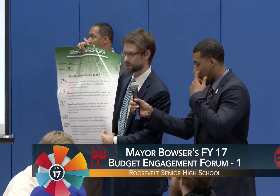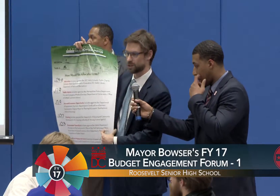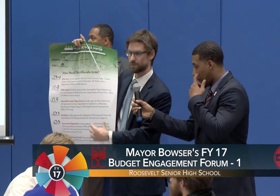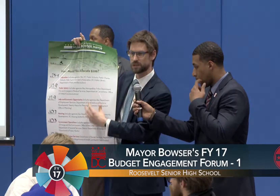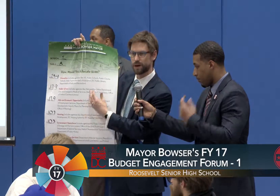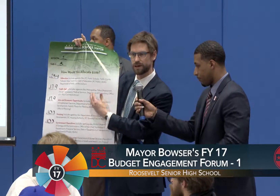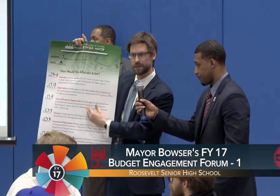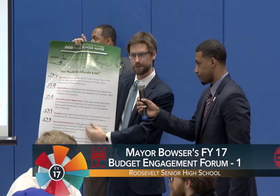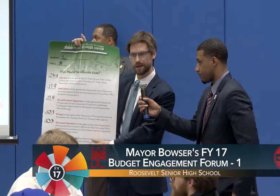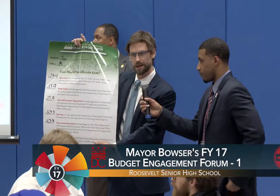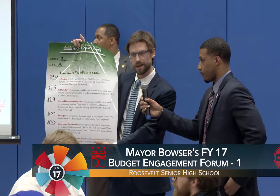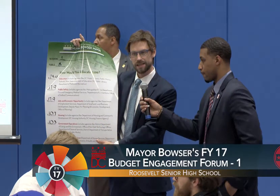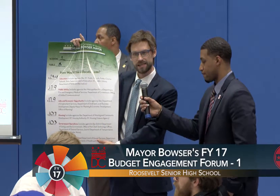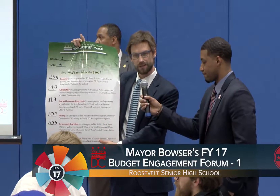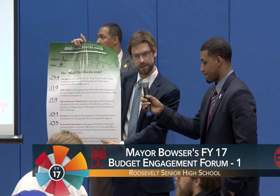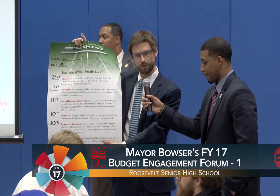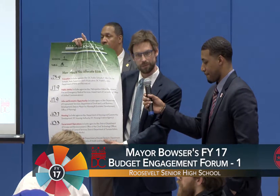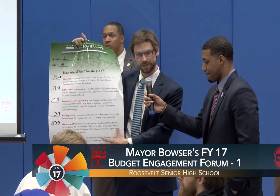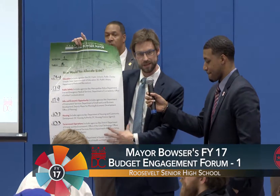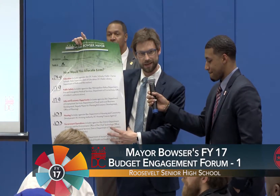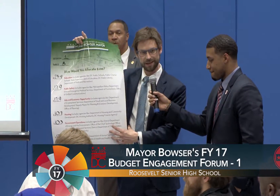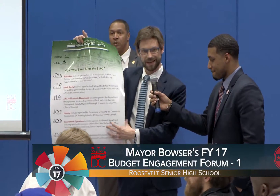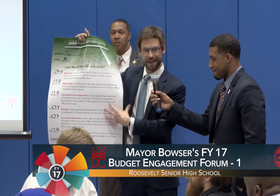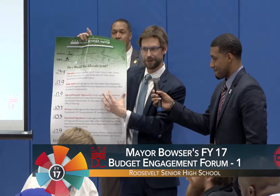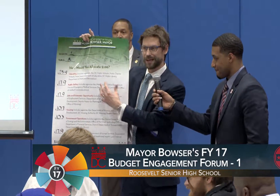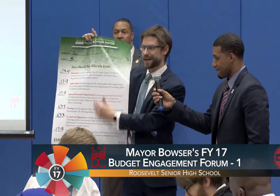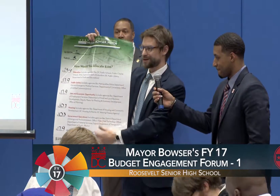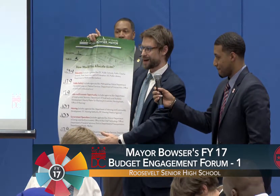OVER SO WE JUST MULTIPLIED EVERYTHING BY 71% AND WE GOT NEW